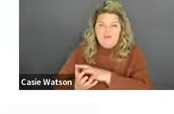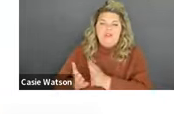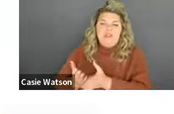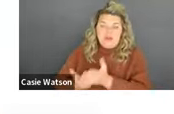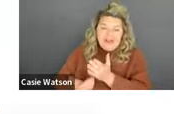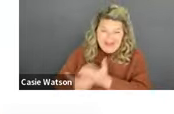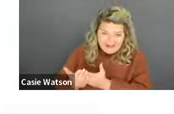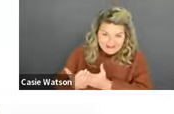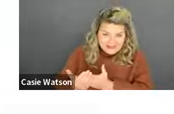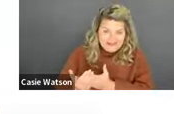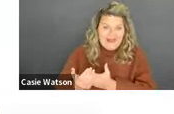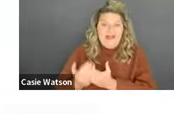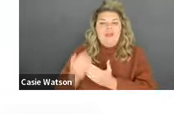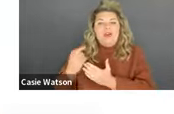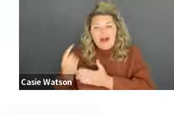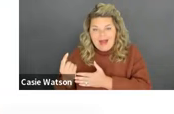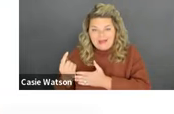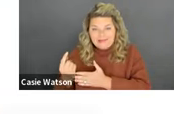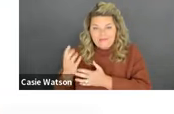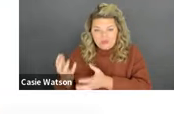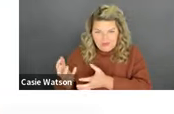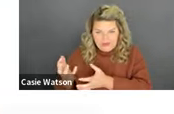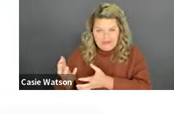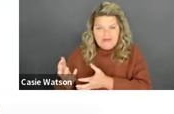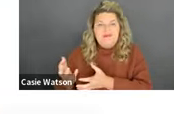of using your hands and your eyes, visually,